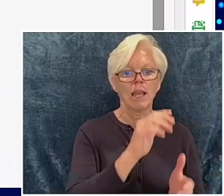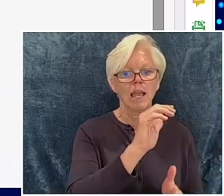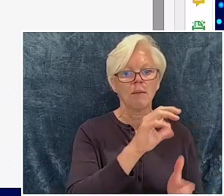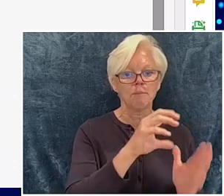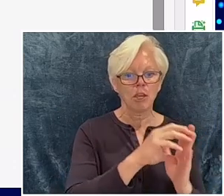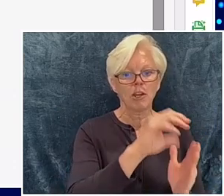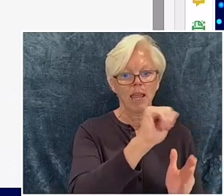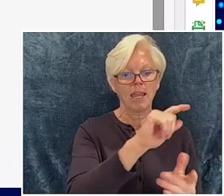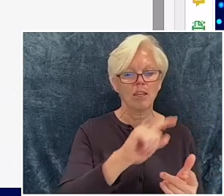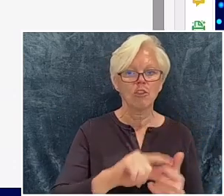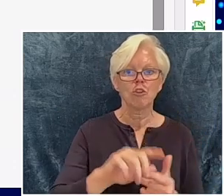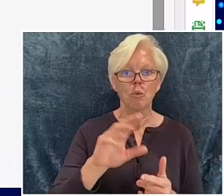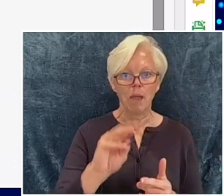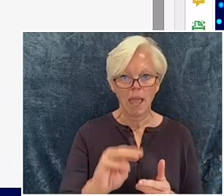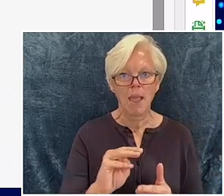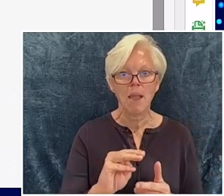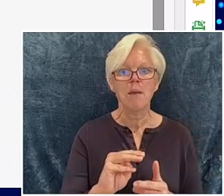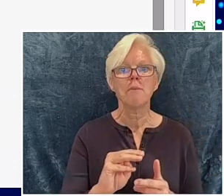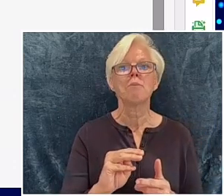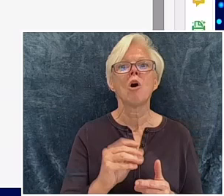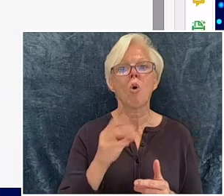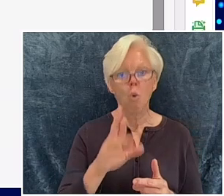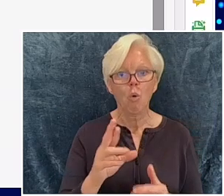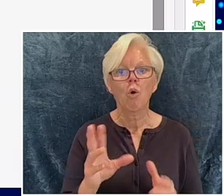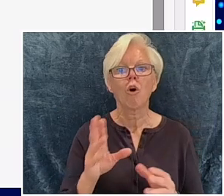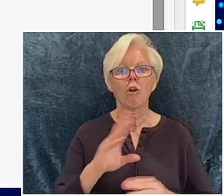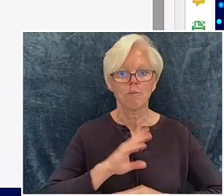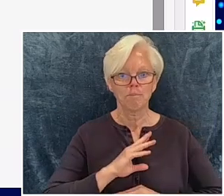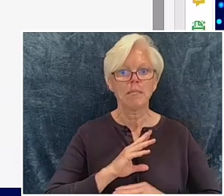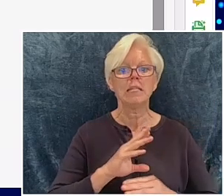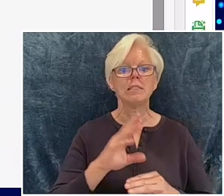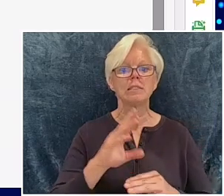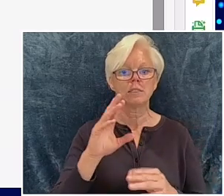of this section or meets the requirements of paragraph N of this section as follows.